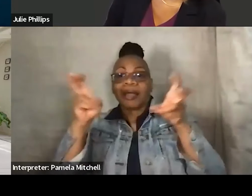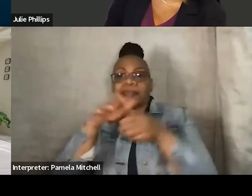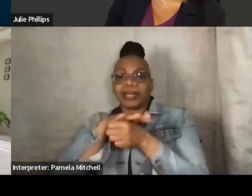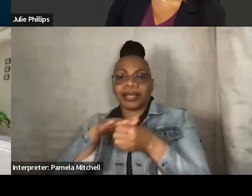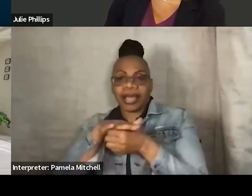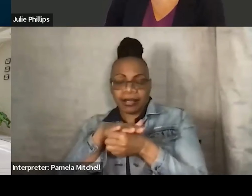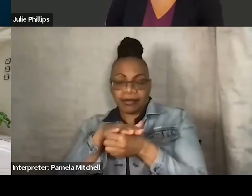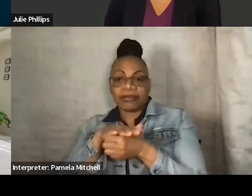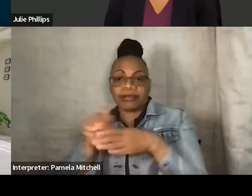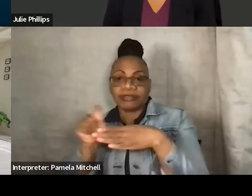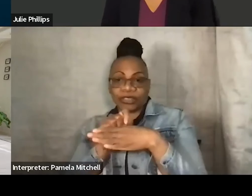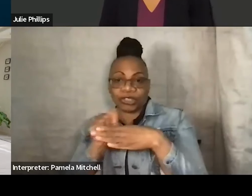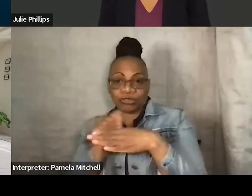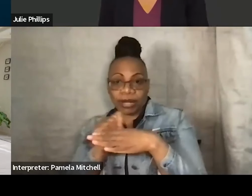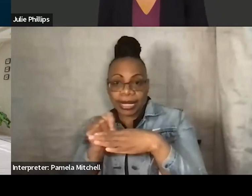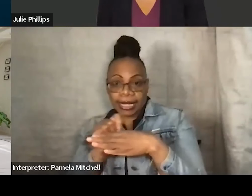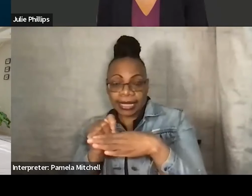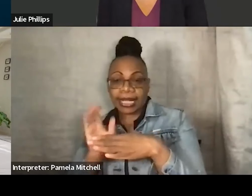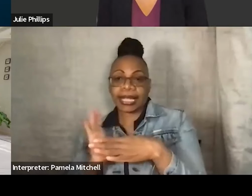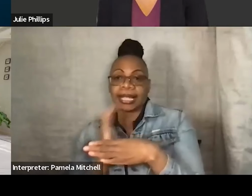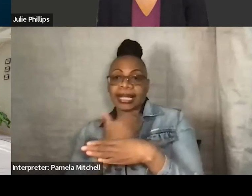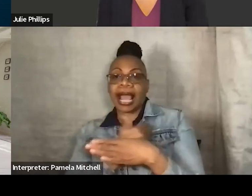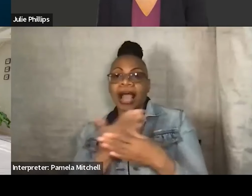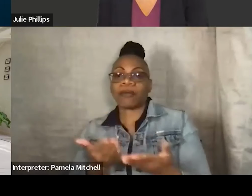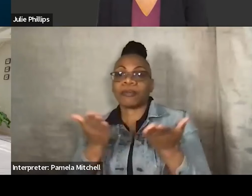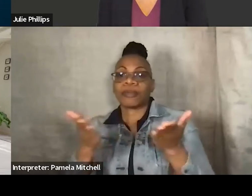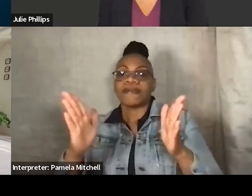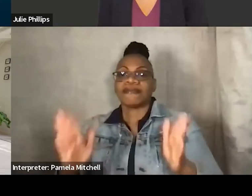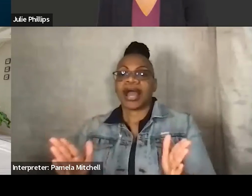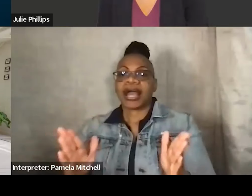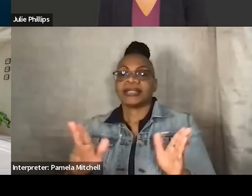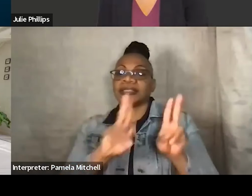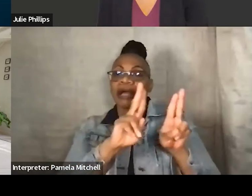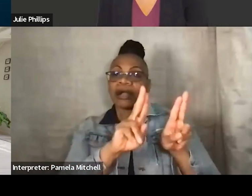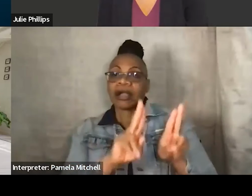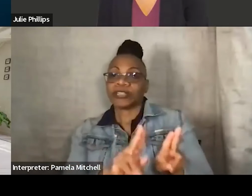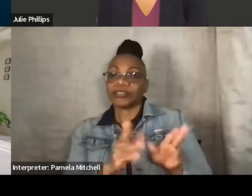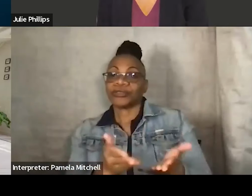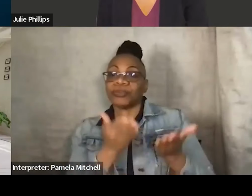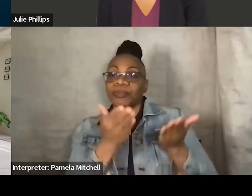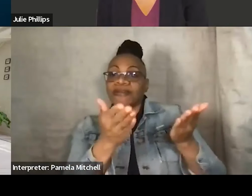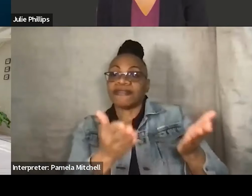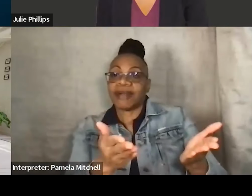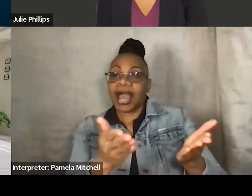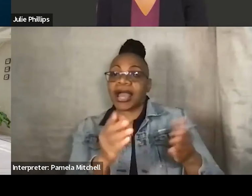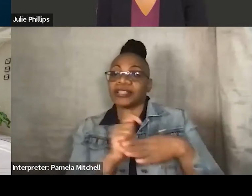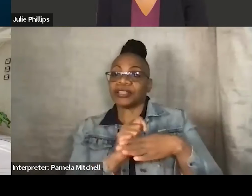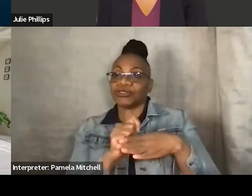And then our providers are contracted to provide that training for their staff.